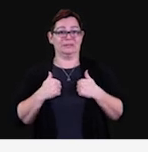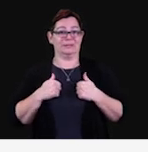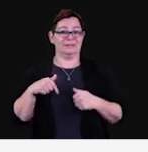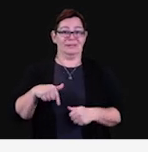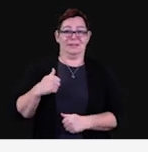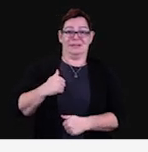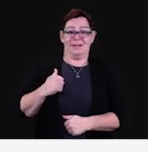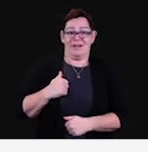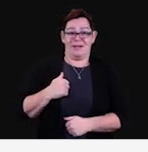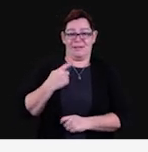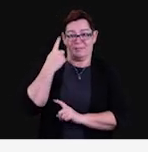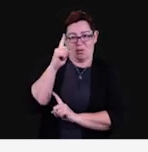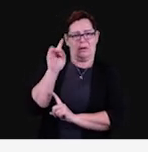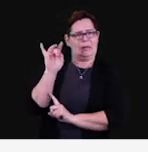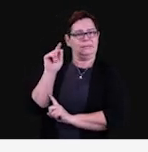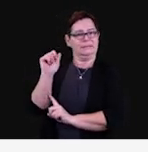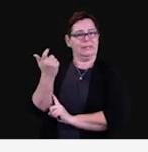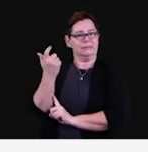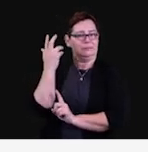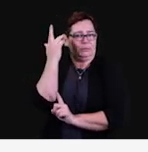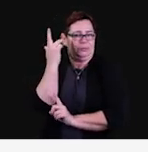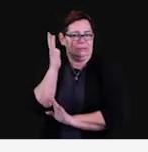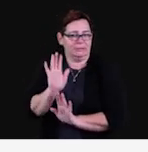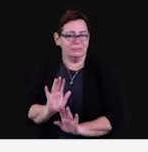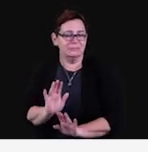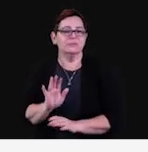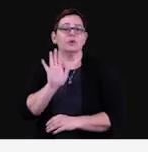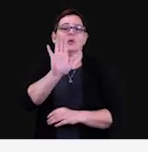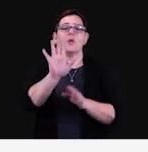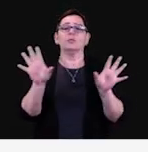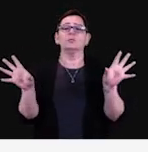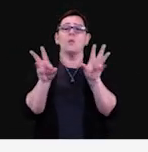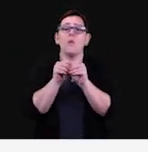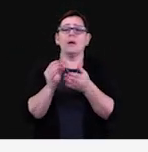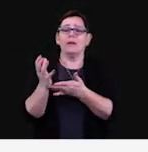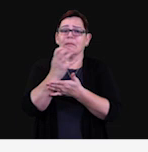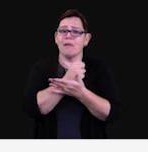total income should include your income from all sources from the date you entered